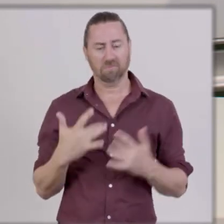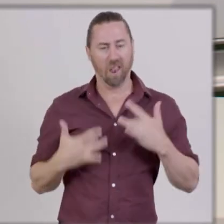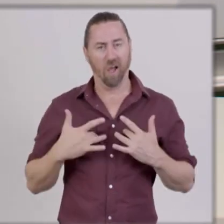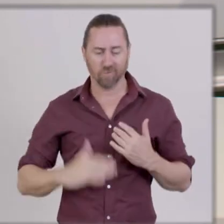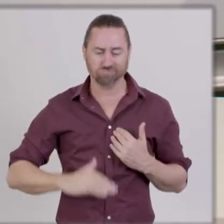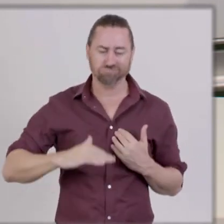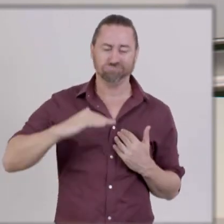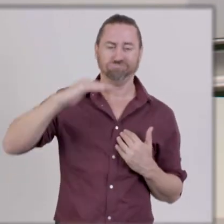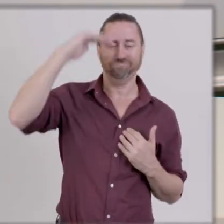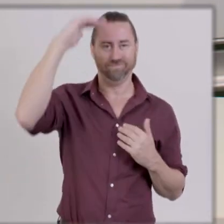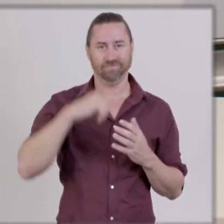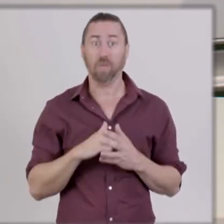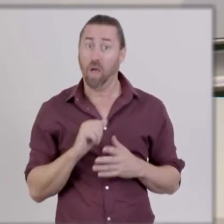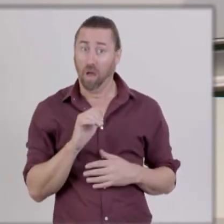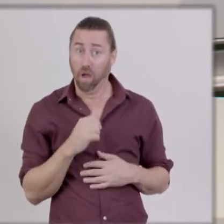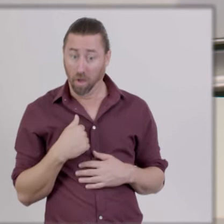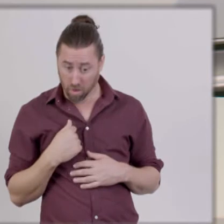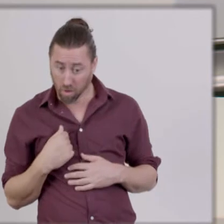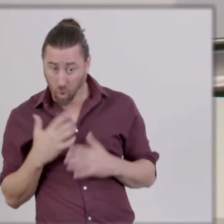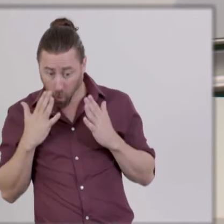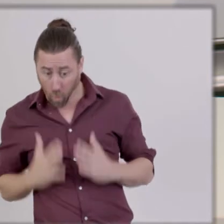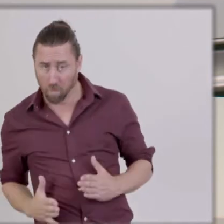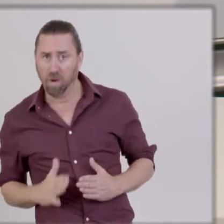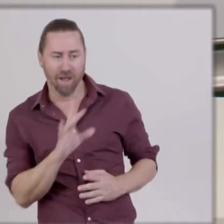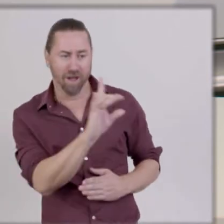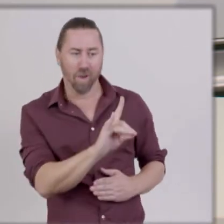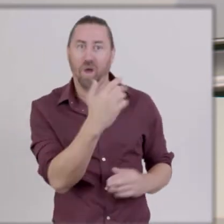Each type of animal also goes through key stages of development.